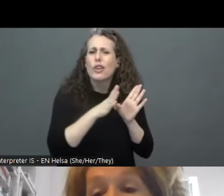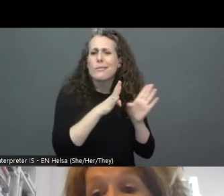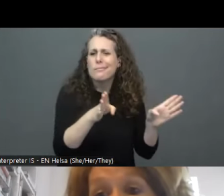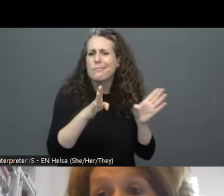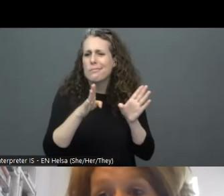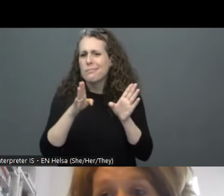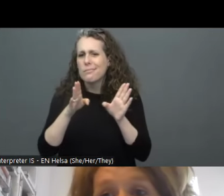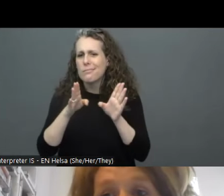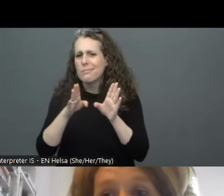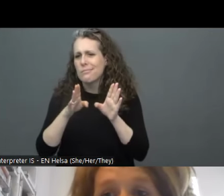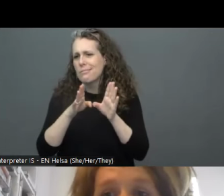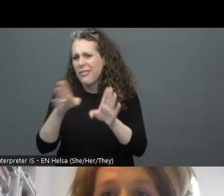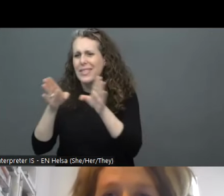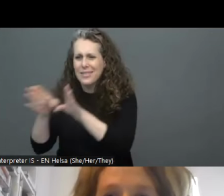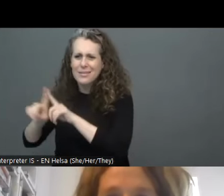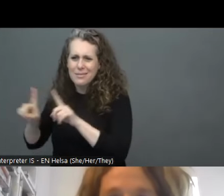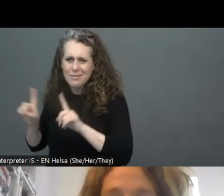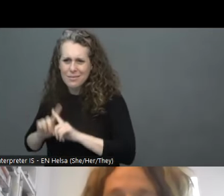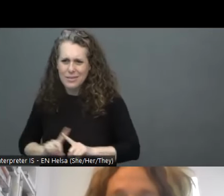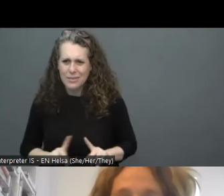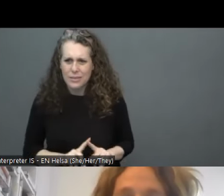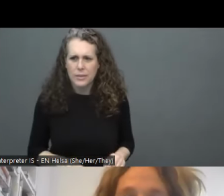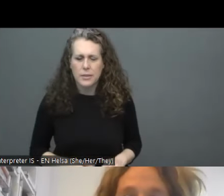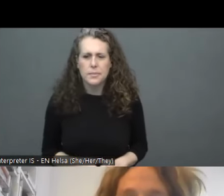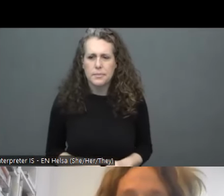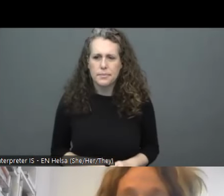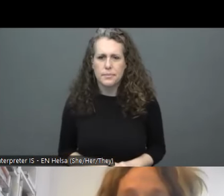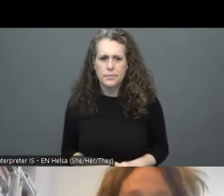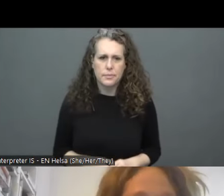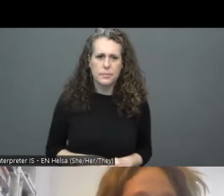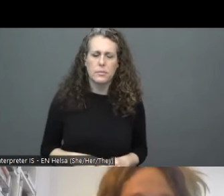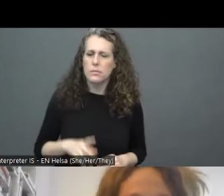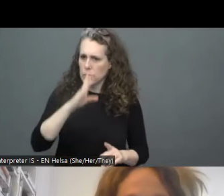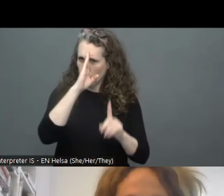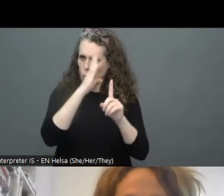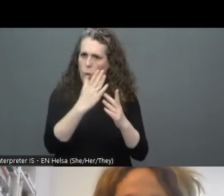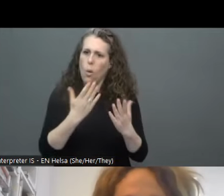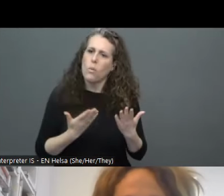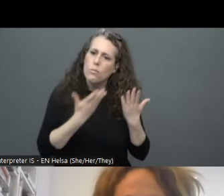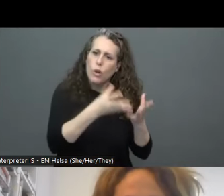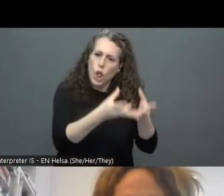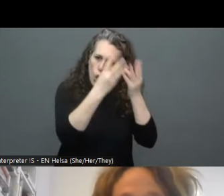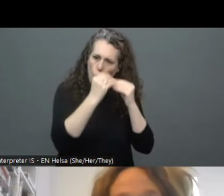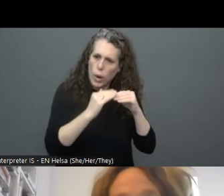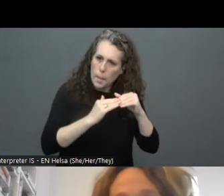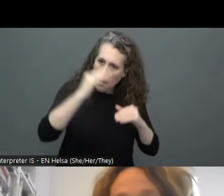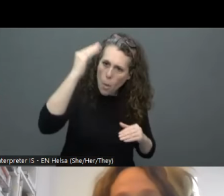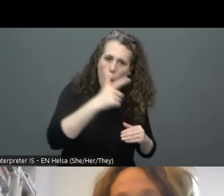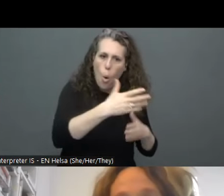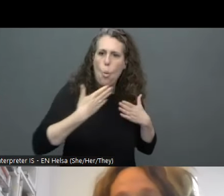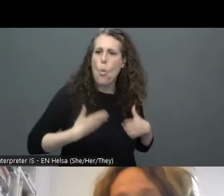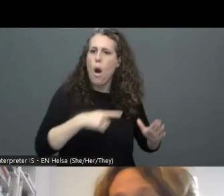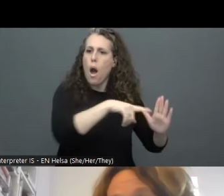have the space currently to enhance the learning and want to improve the programming. And reach.